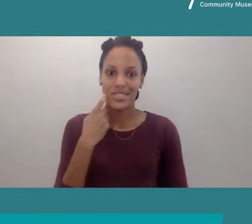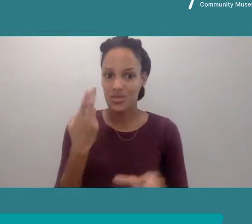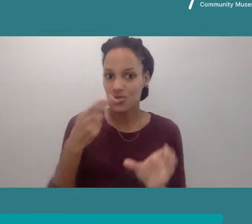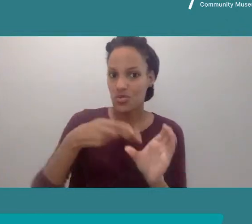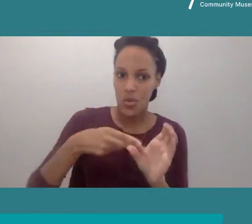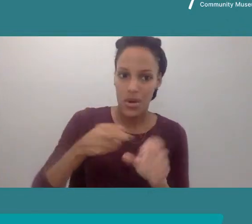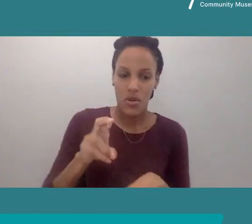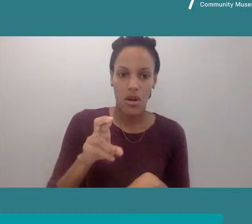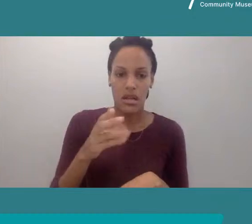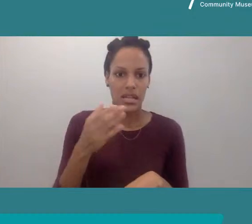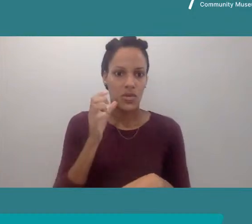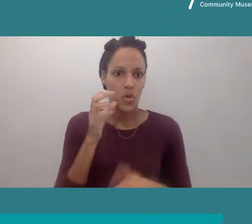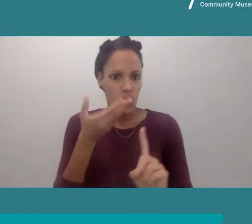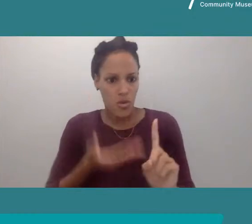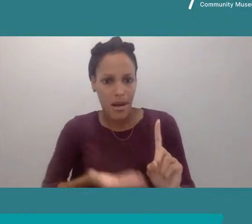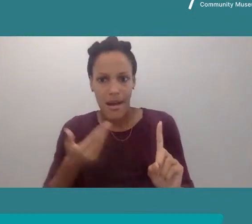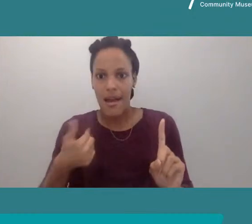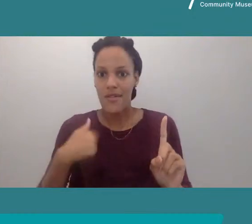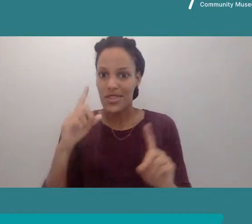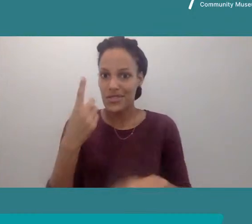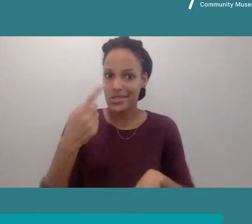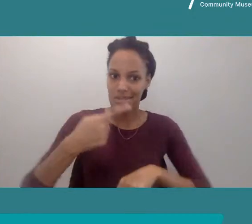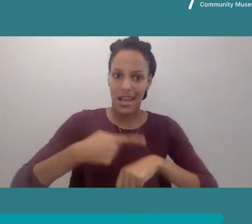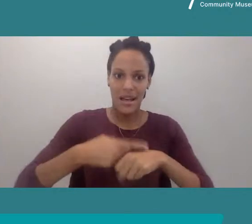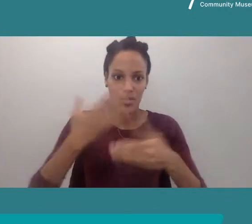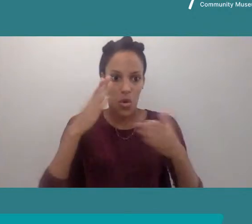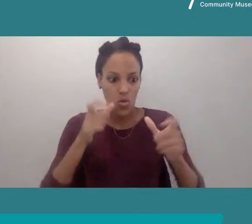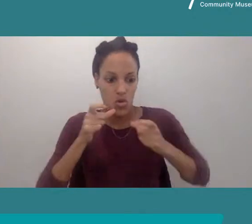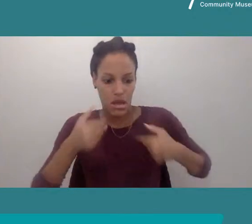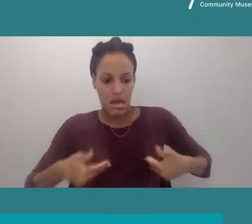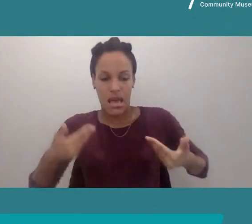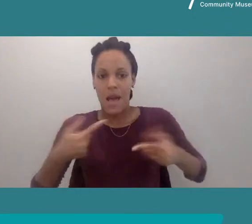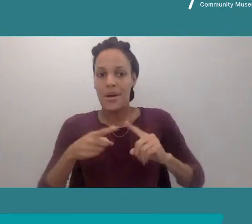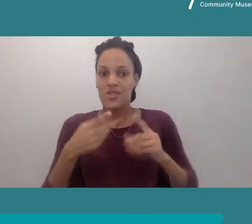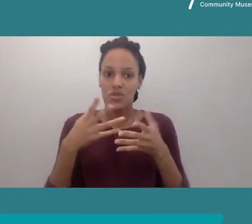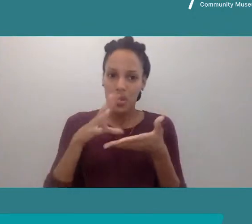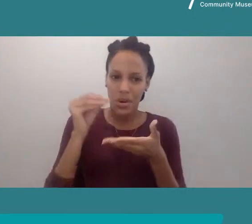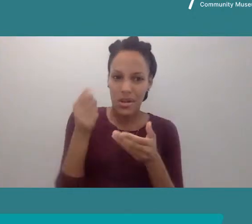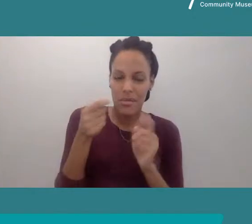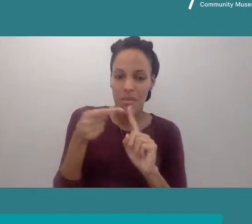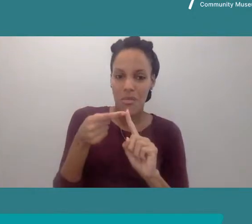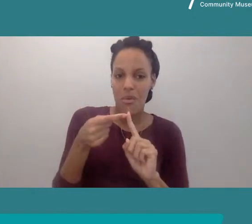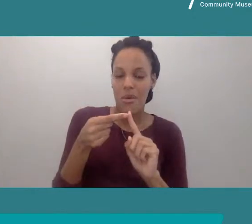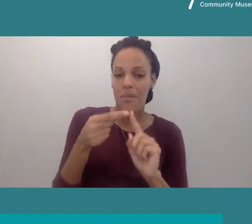first time, knowing more about my body of work and why I do what I do will help with